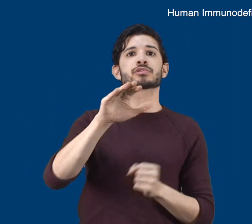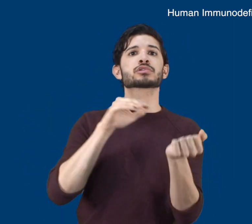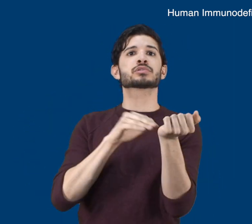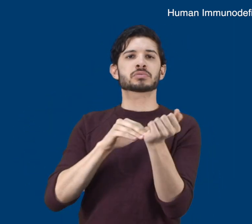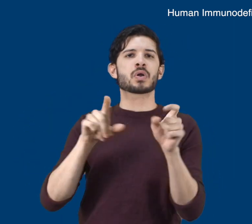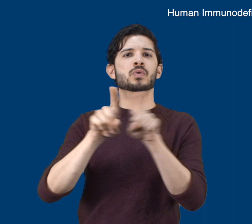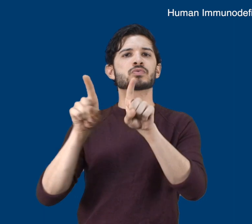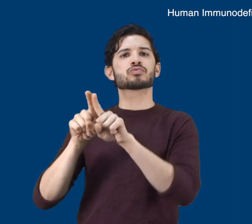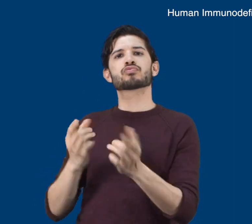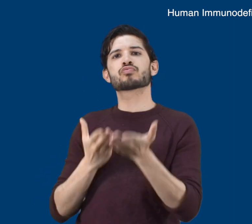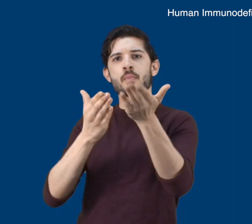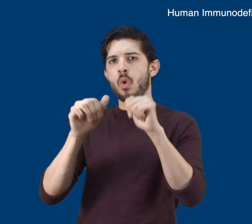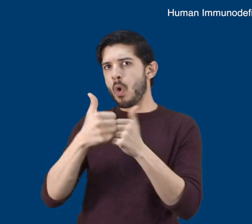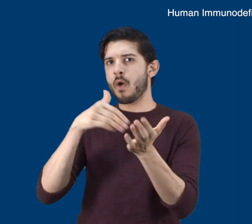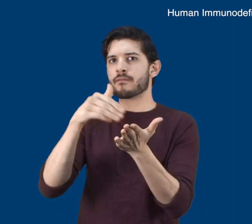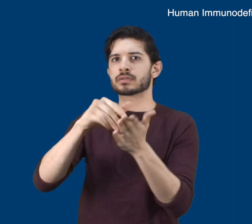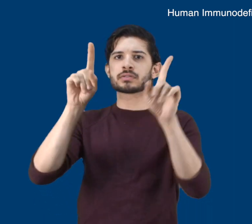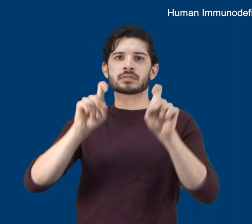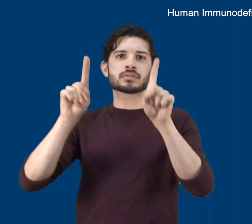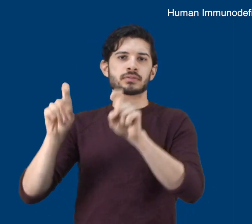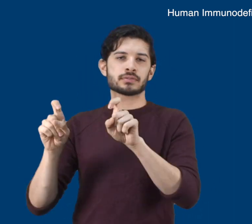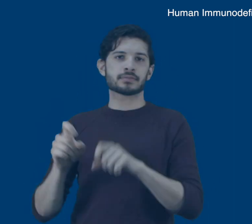Your doctor can also recommend how often you should get tested.